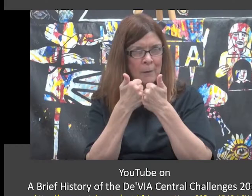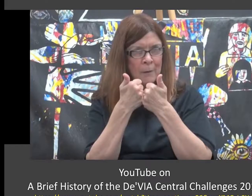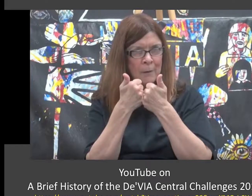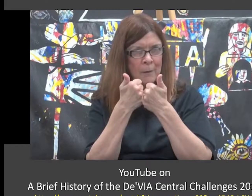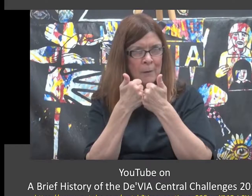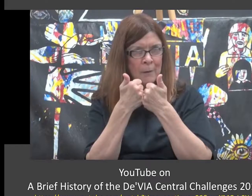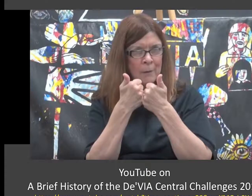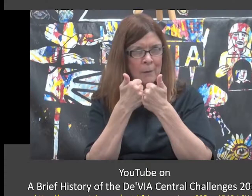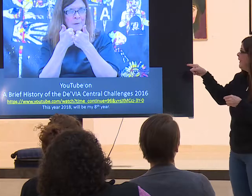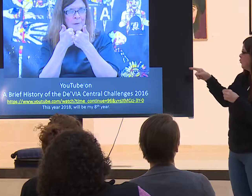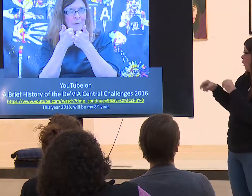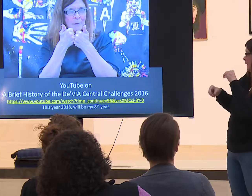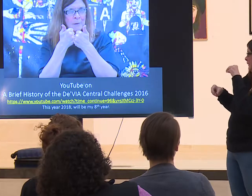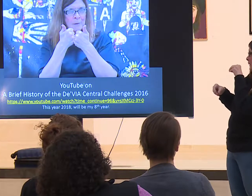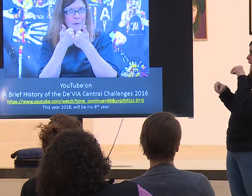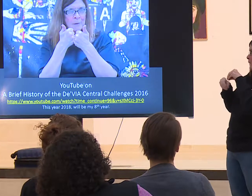and how it's been going.